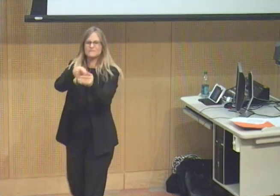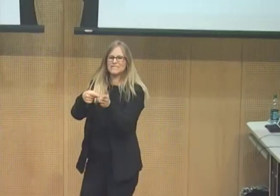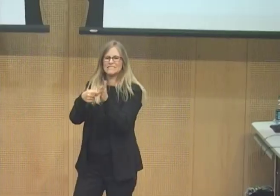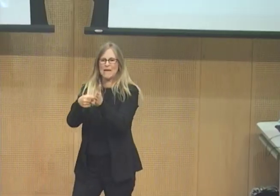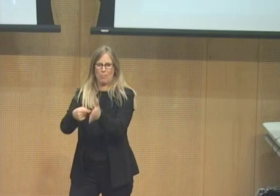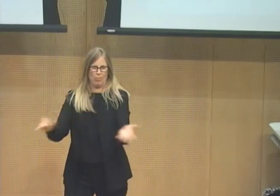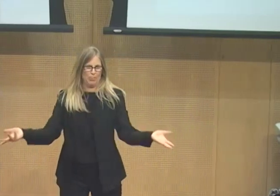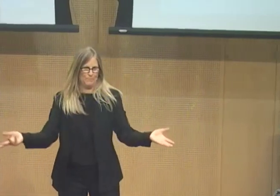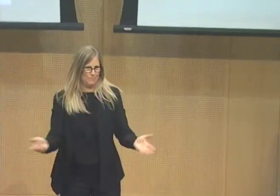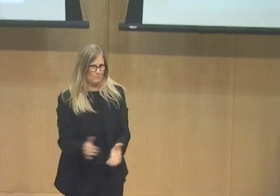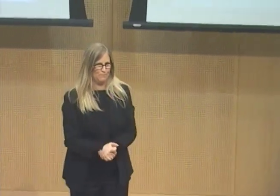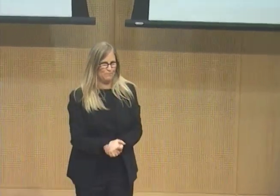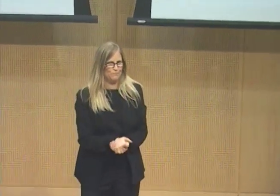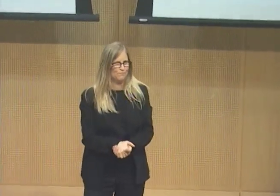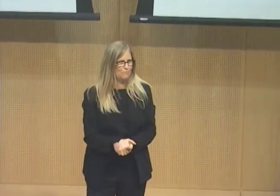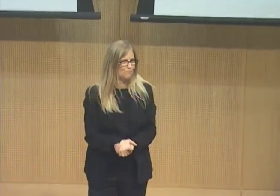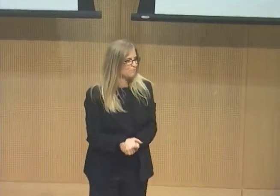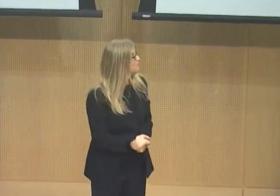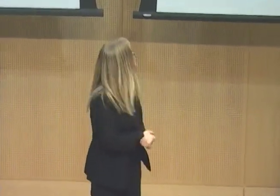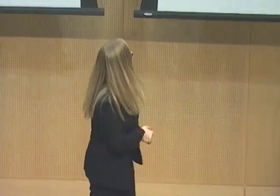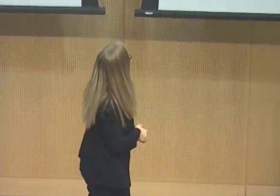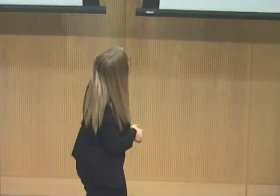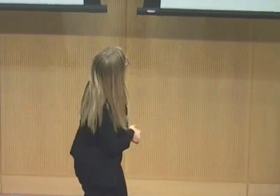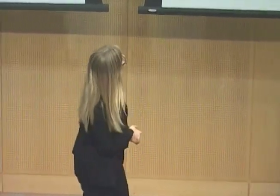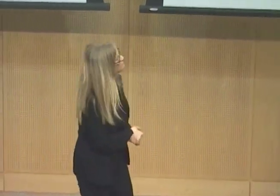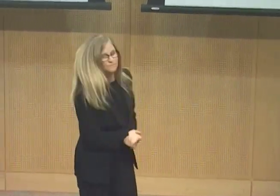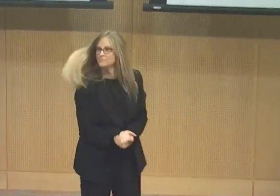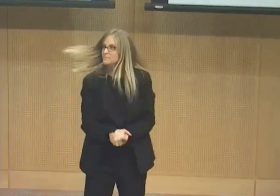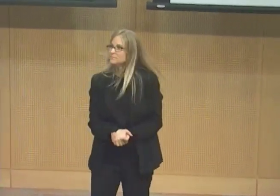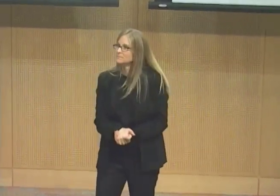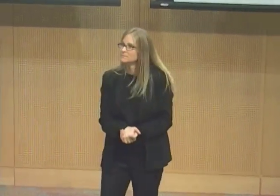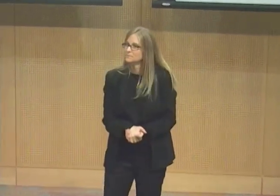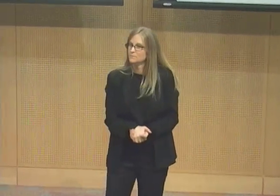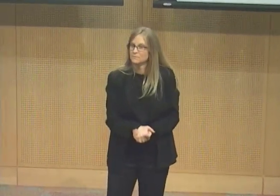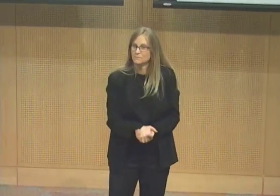so now I'll give you an example from one of the articles.